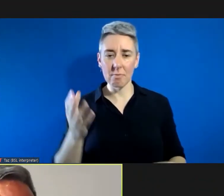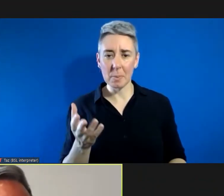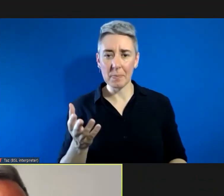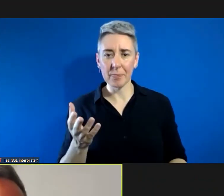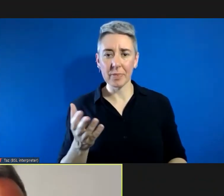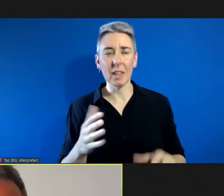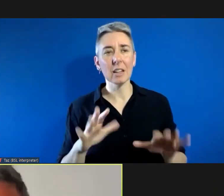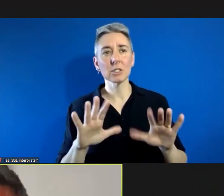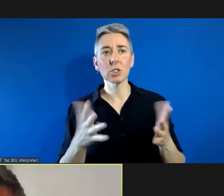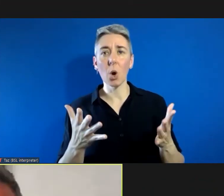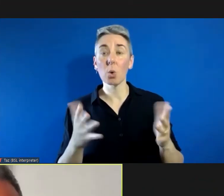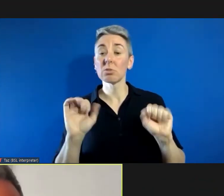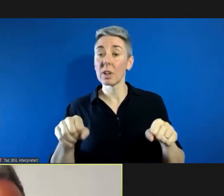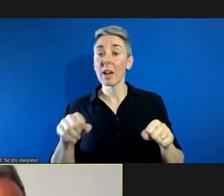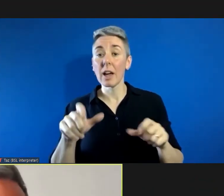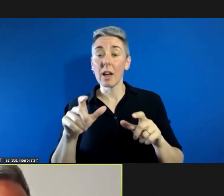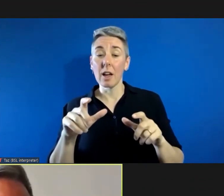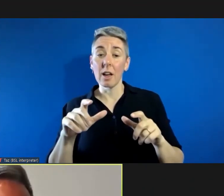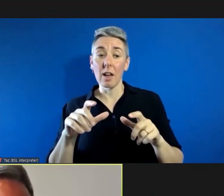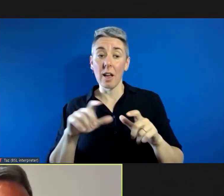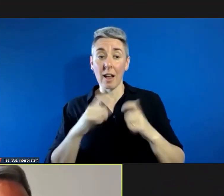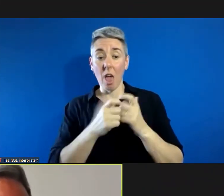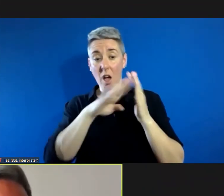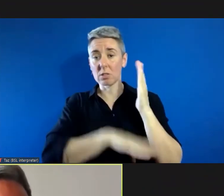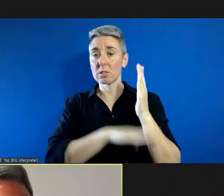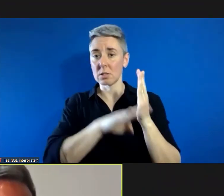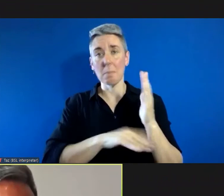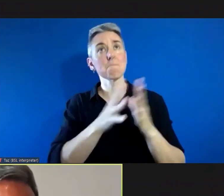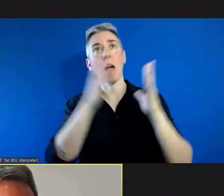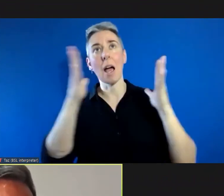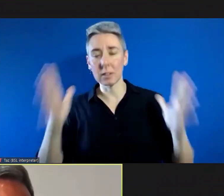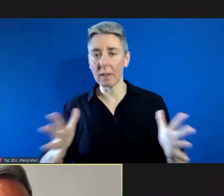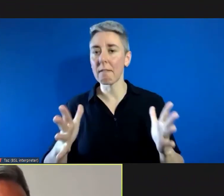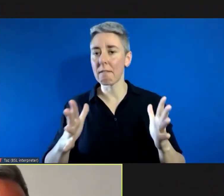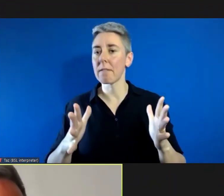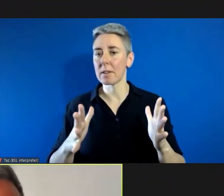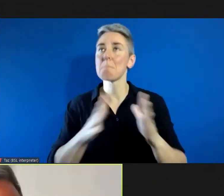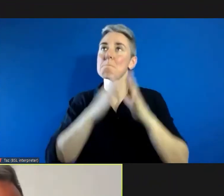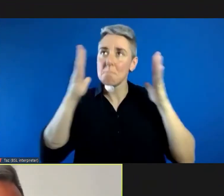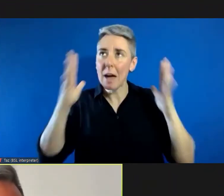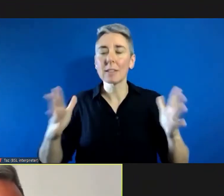So yeah, class has to be a massive part of it. A massive part of it, because